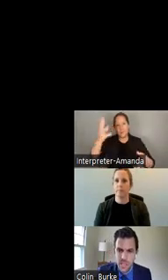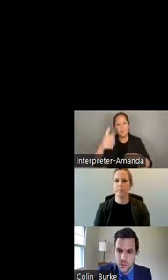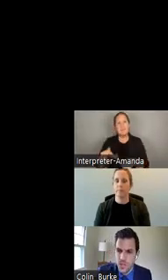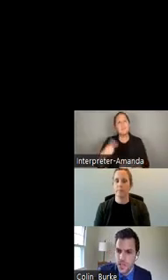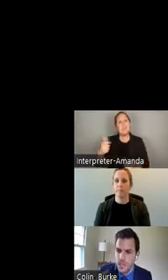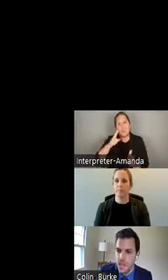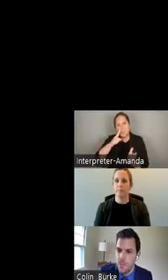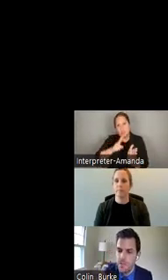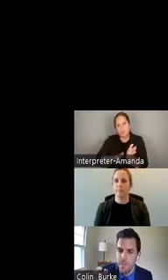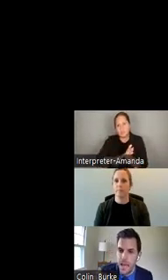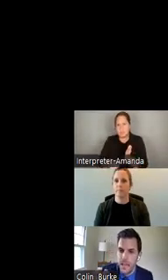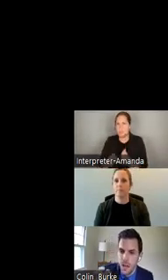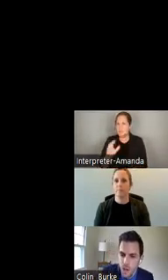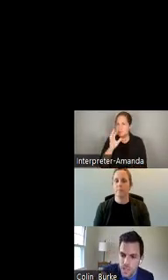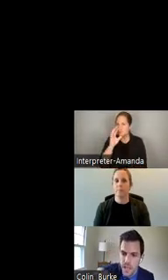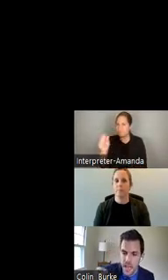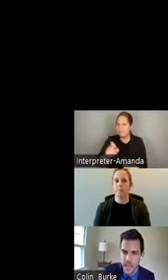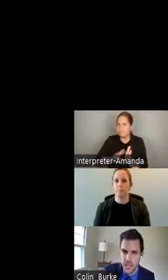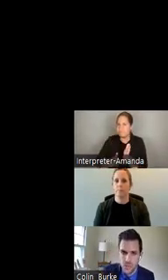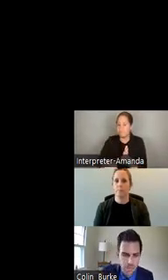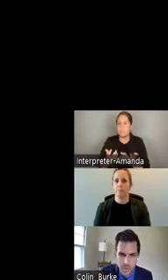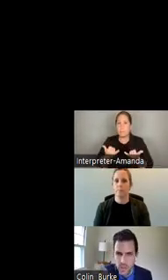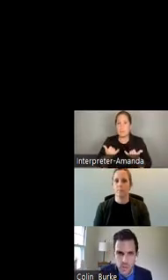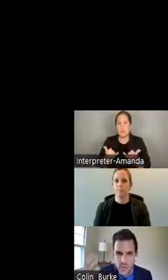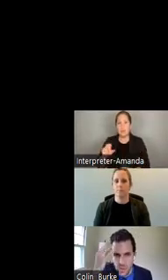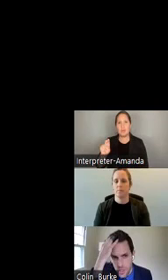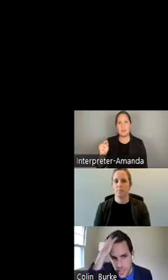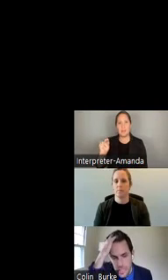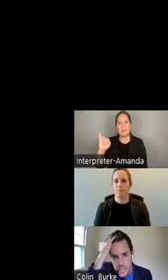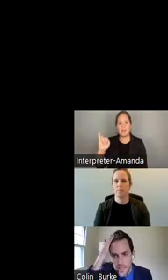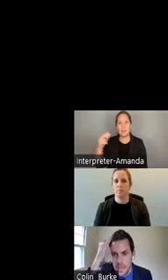been very interested in in the topic of my current NIH funded research study is